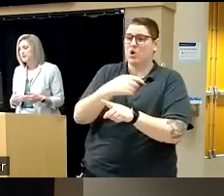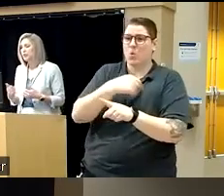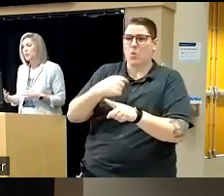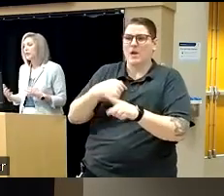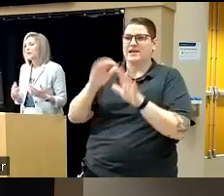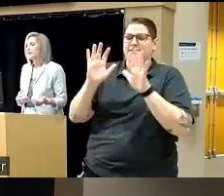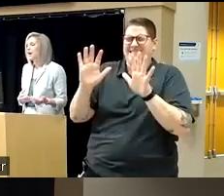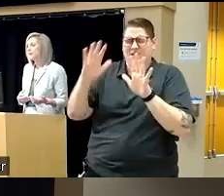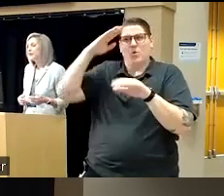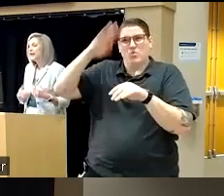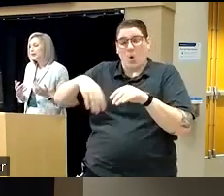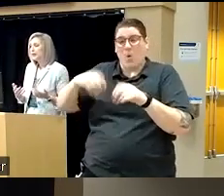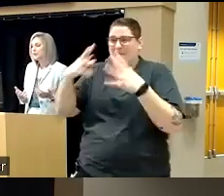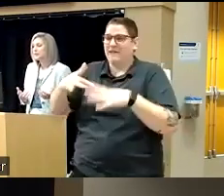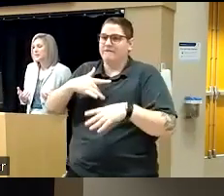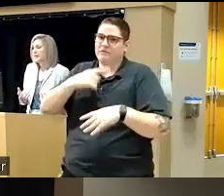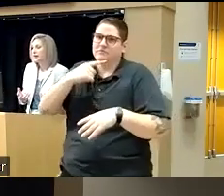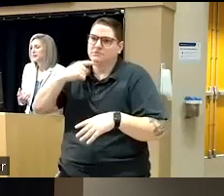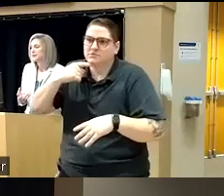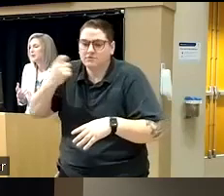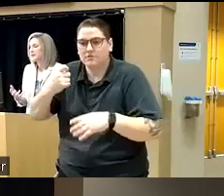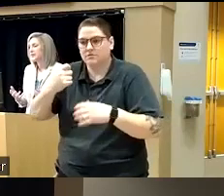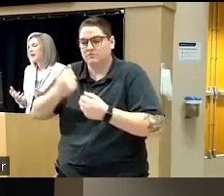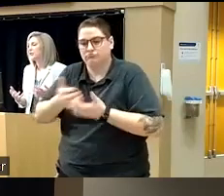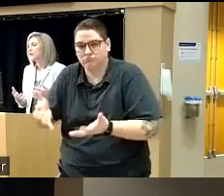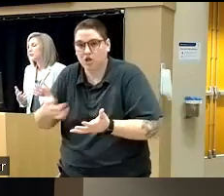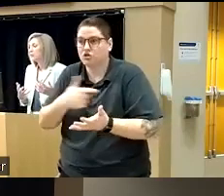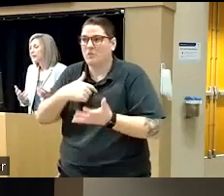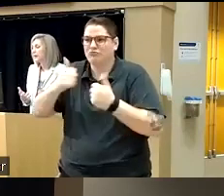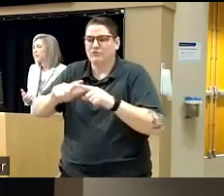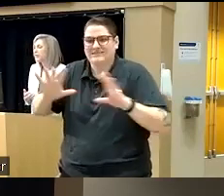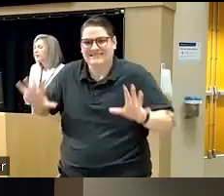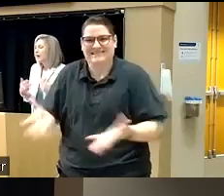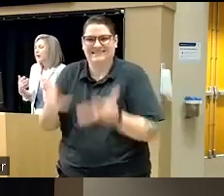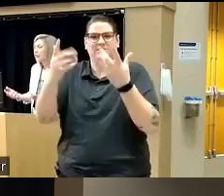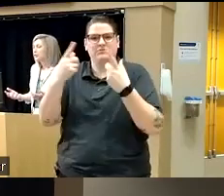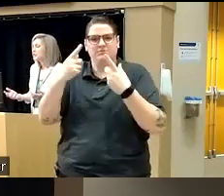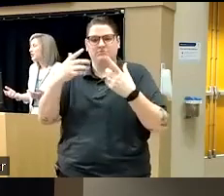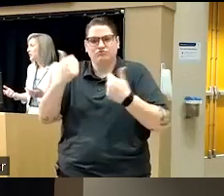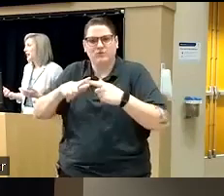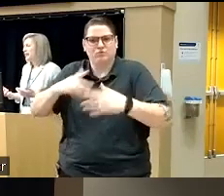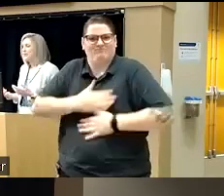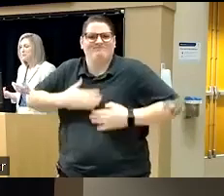balance of work and fun here you'll see us coming together during pride month of course cheering on